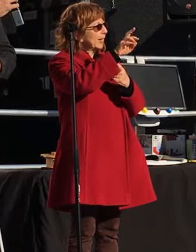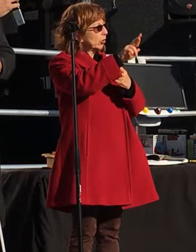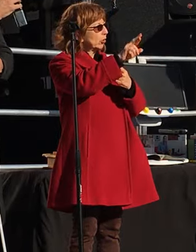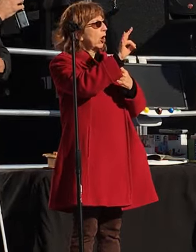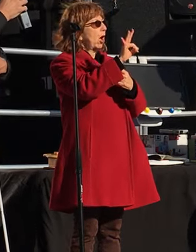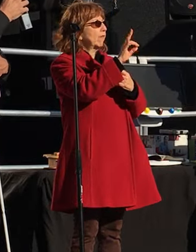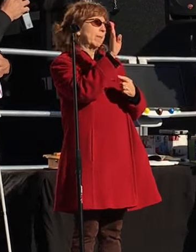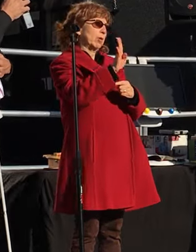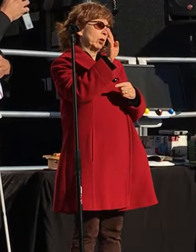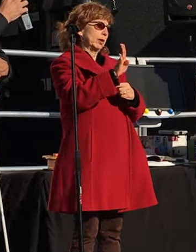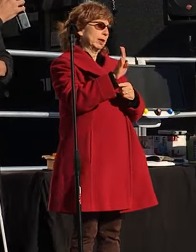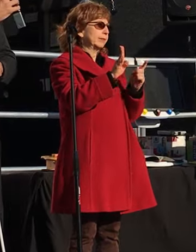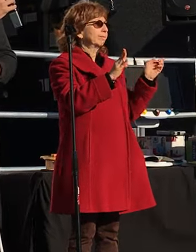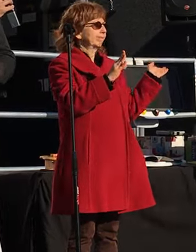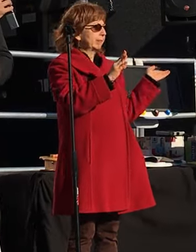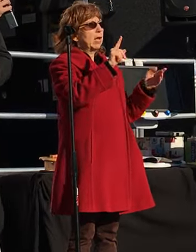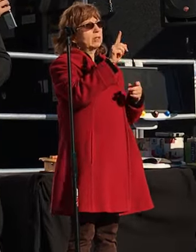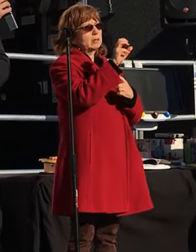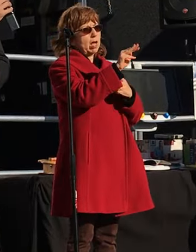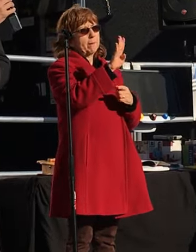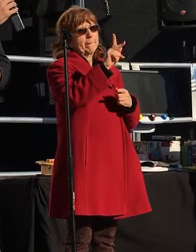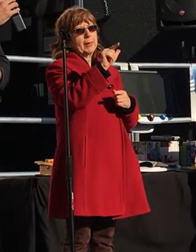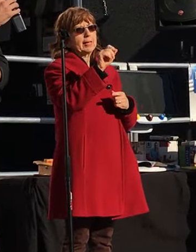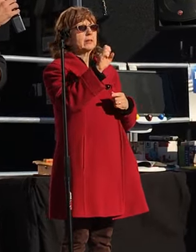Dimitri: Tom Bates has been an incredible Mayor for Berkeley.